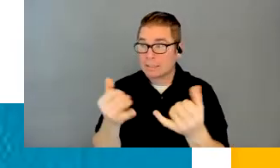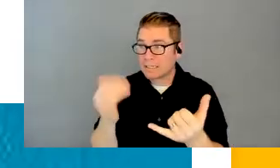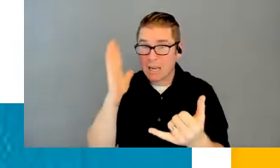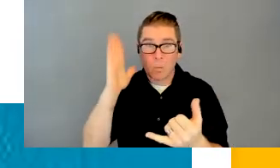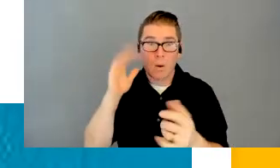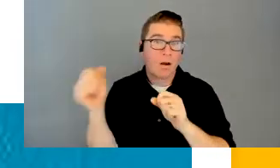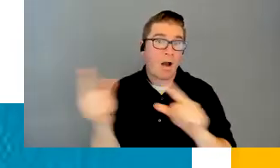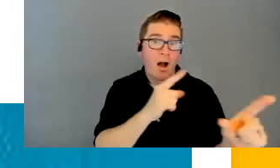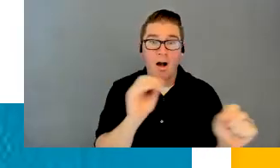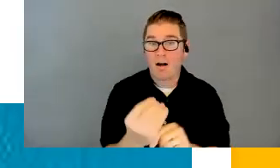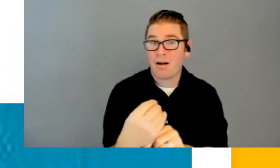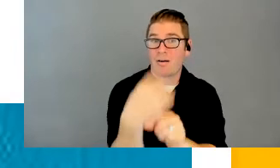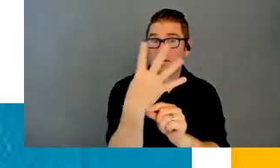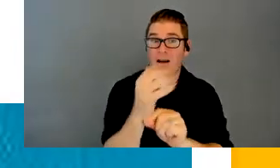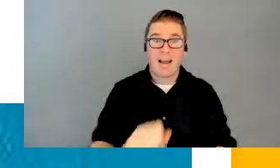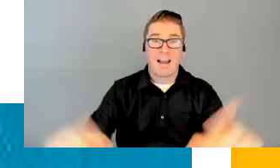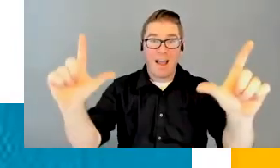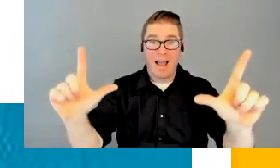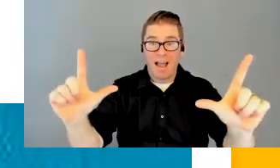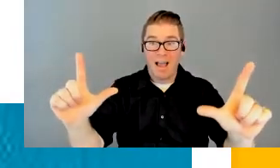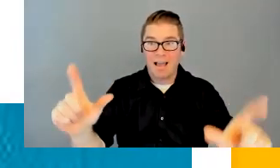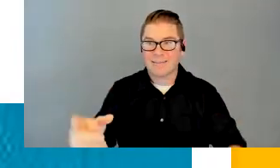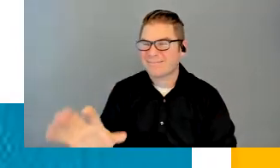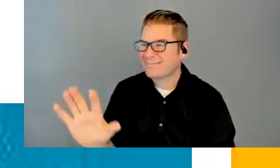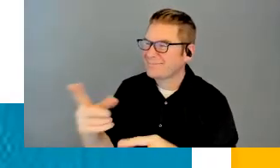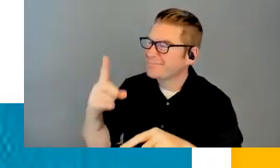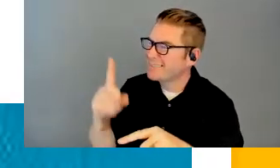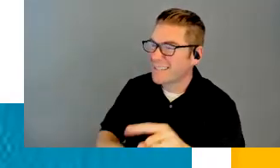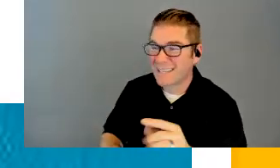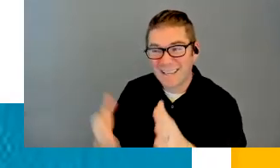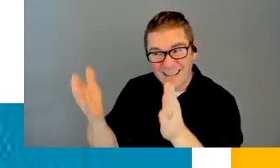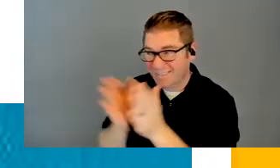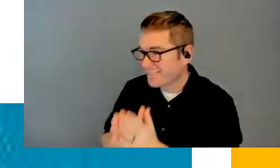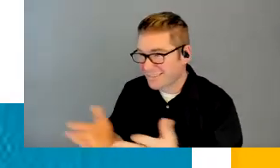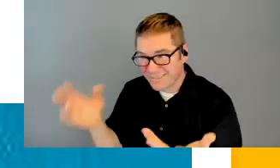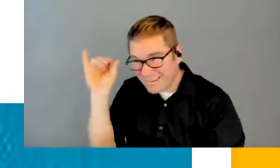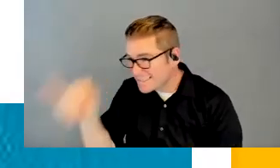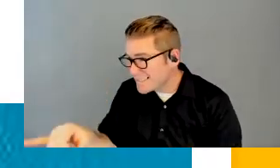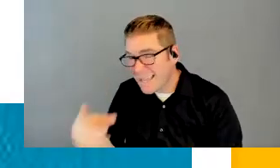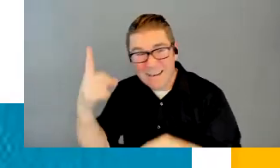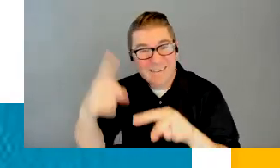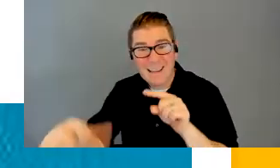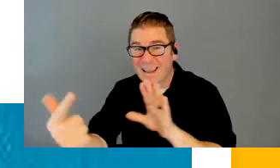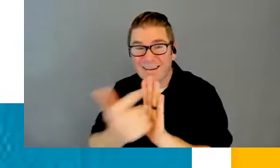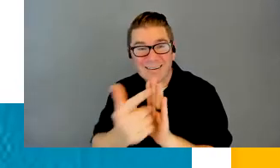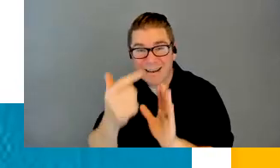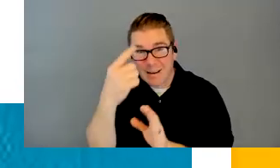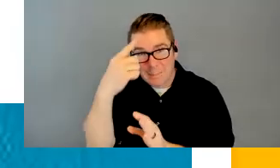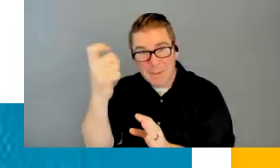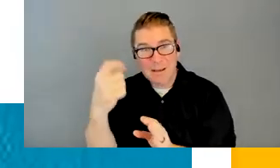Yeah, we can't ask them to turn on that, and that could be the first, right? But we can't because we know that there's an equity issues there.